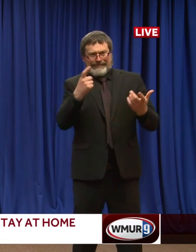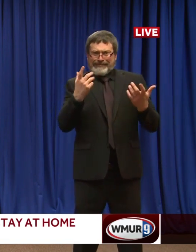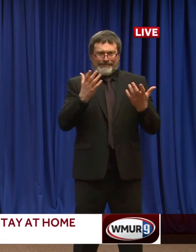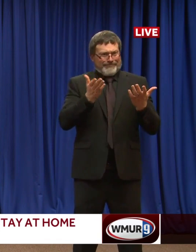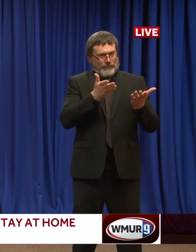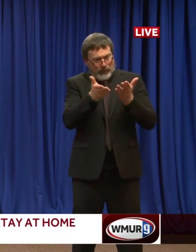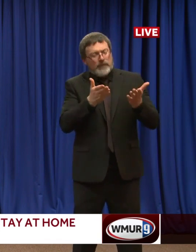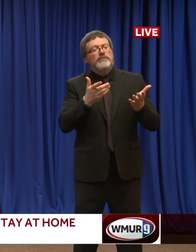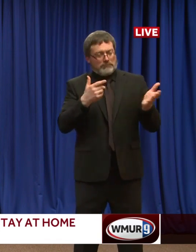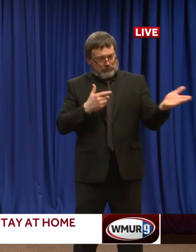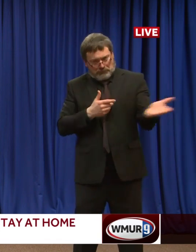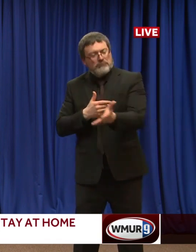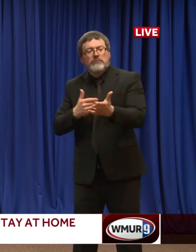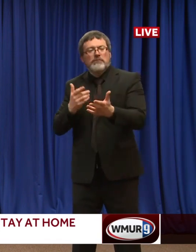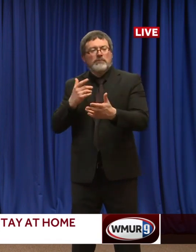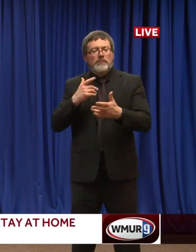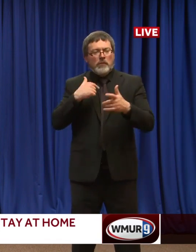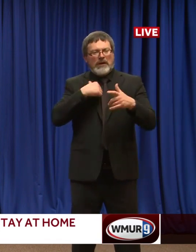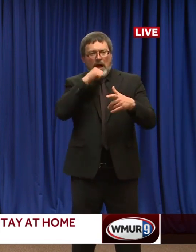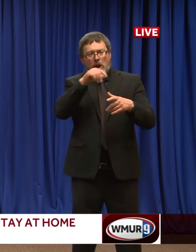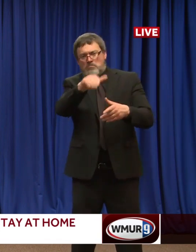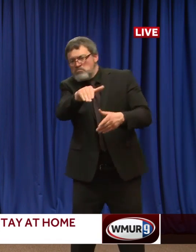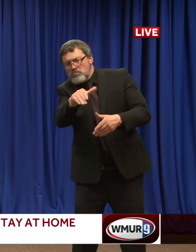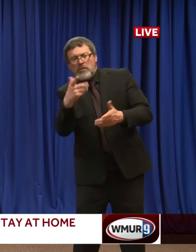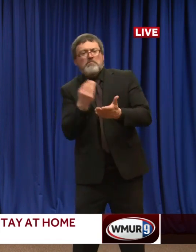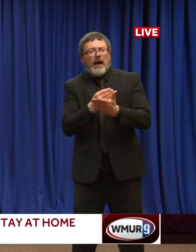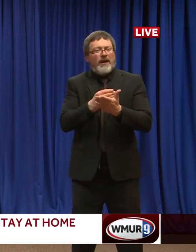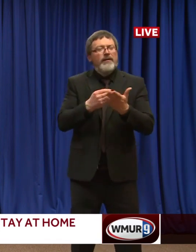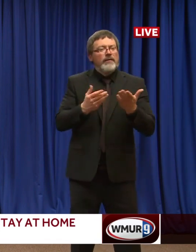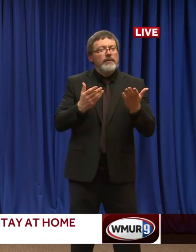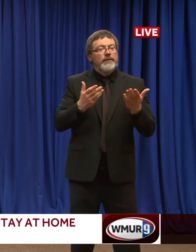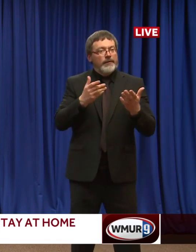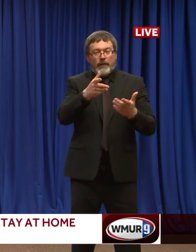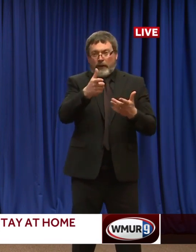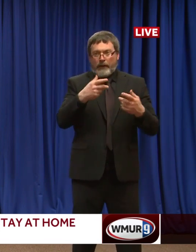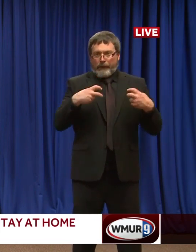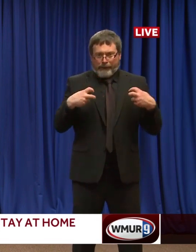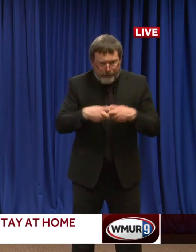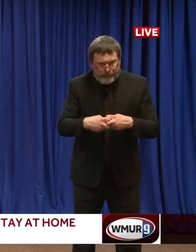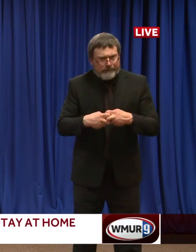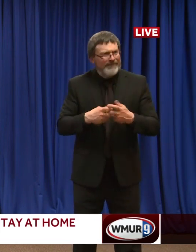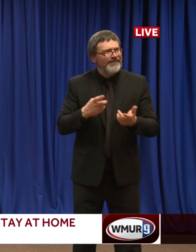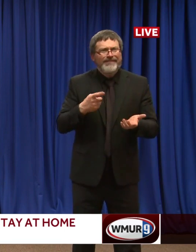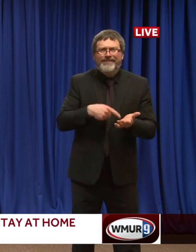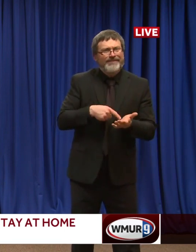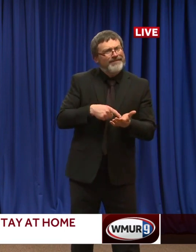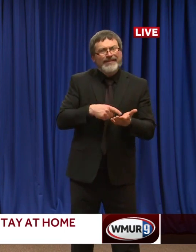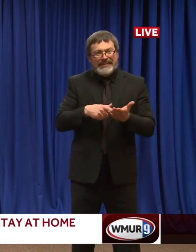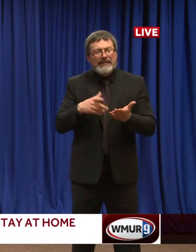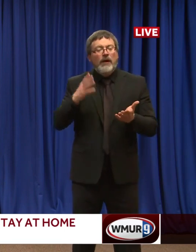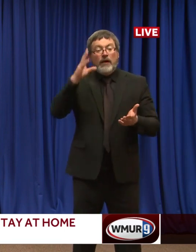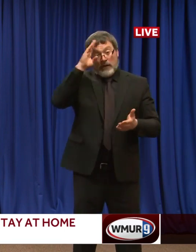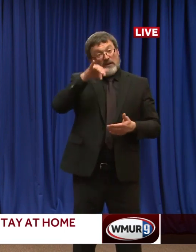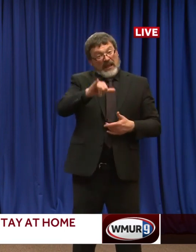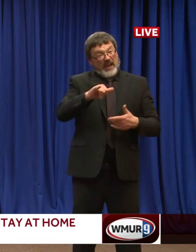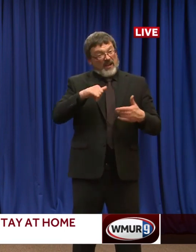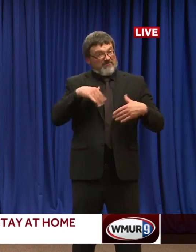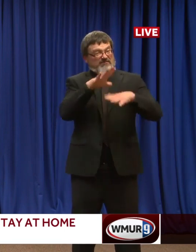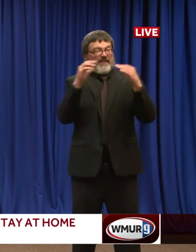EVERYONE’S DOING THEIR PART AND SO WE GREATLY APPRECIATE THERE’S THEIR ASSISTANCE AND NOT FOR THE STATE BUT FOR THE INDIVIDUALS WHO WOULD HAVE TO PAY OTHERWISE SOME PRETTY HEFTY OUT-OF-POCKET